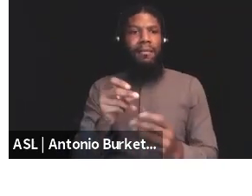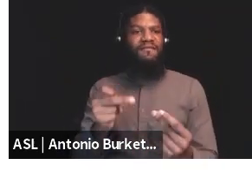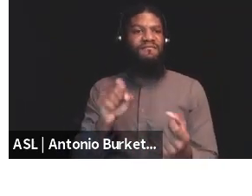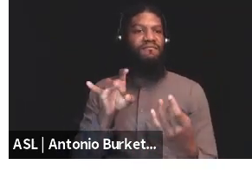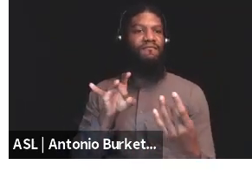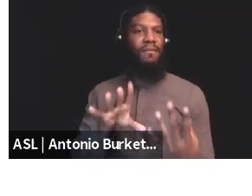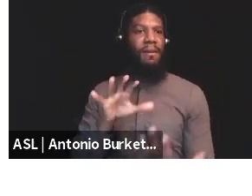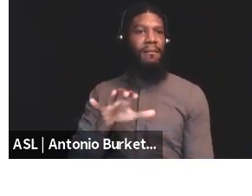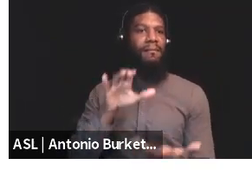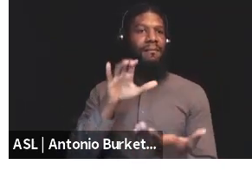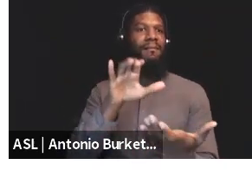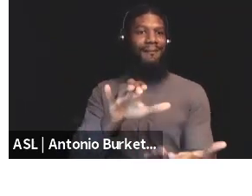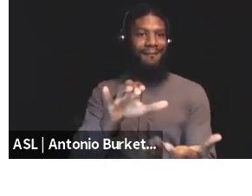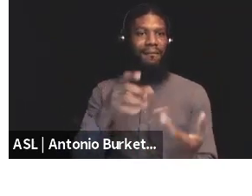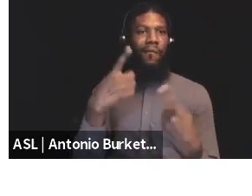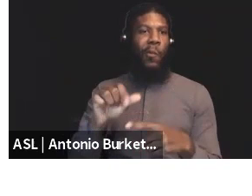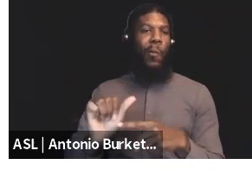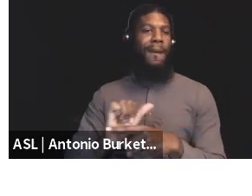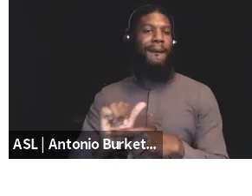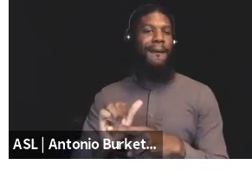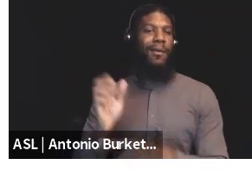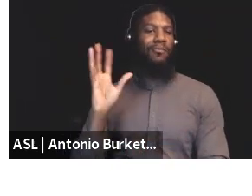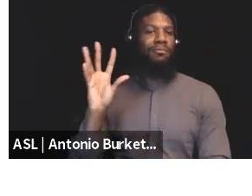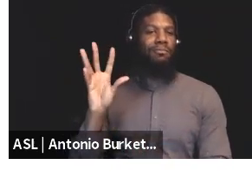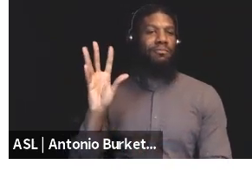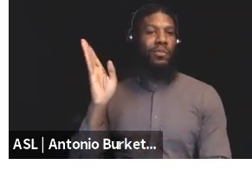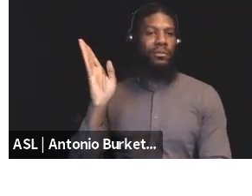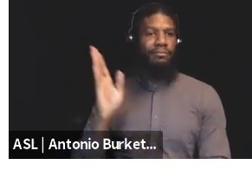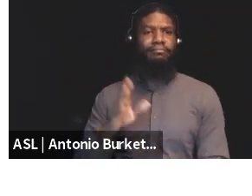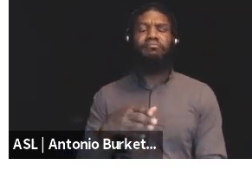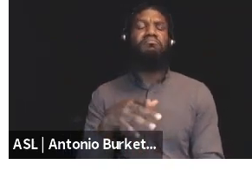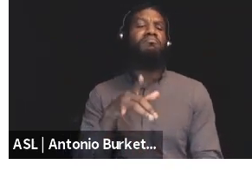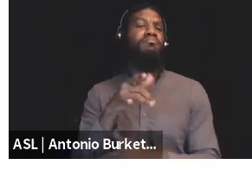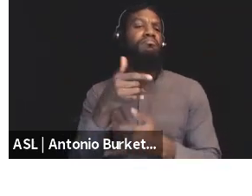a practice presentation, as well as providing students with a short list of written key